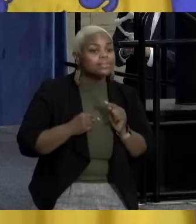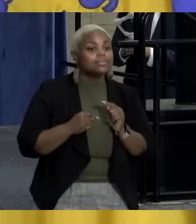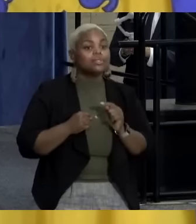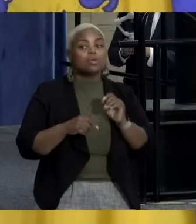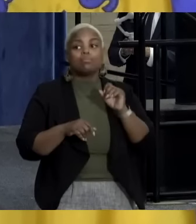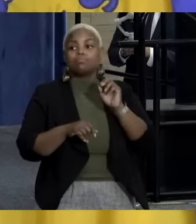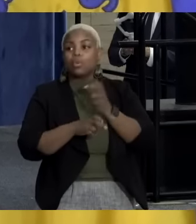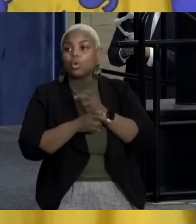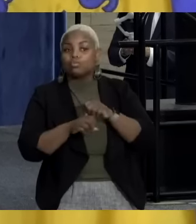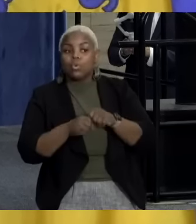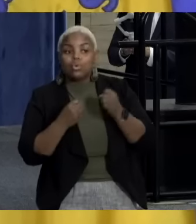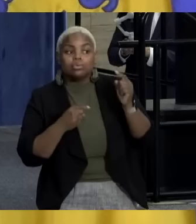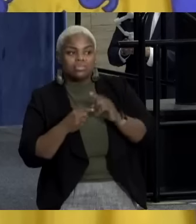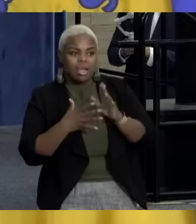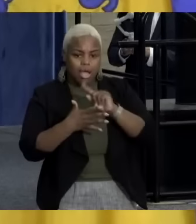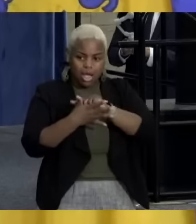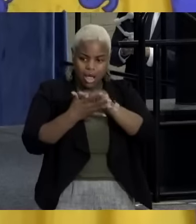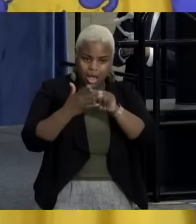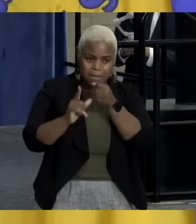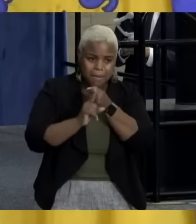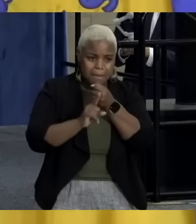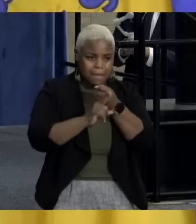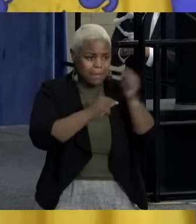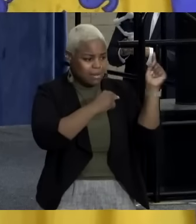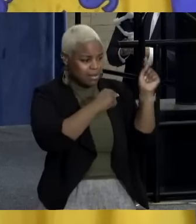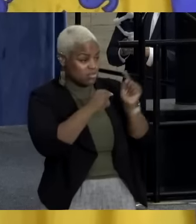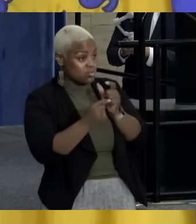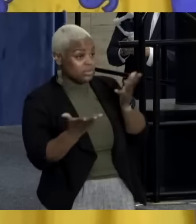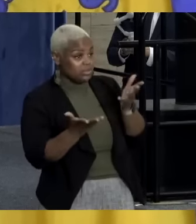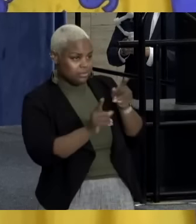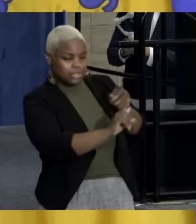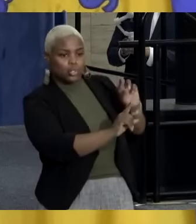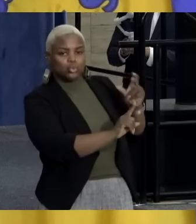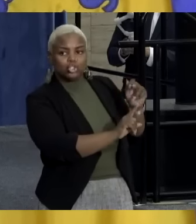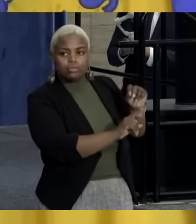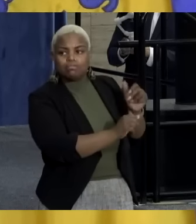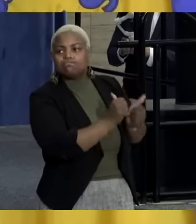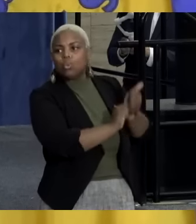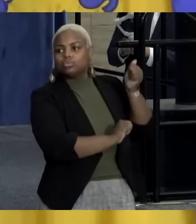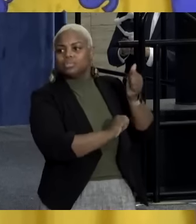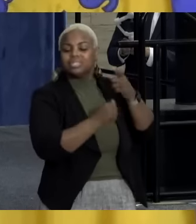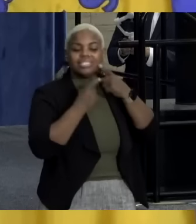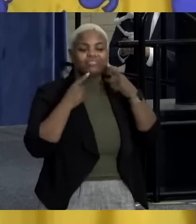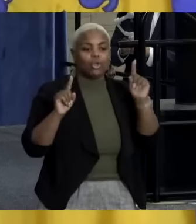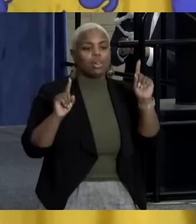Estrogen is one of the most effective longevity interventions for women,